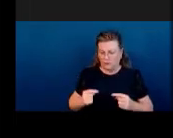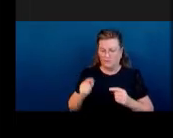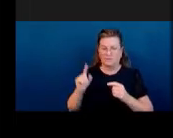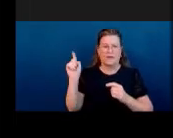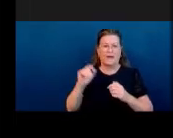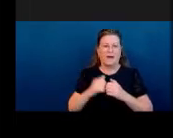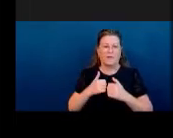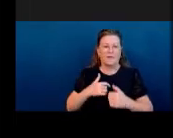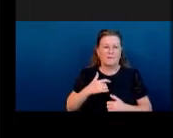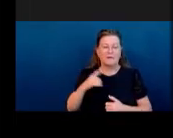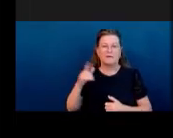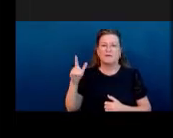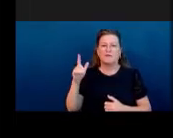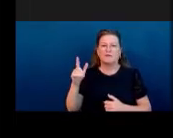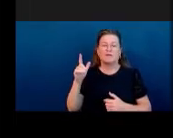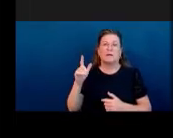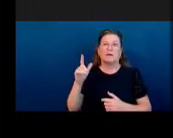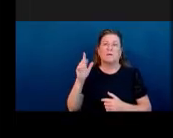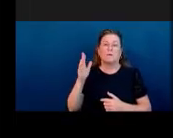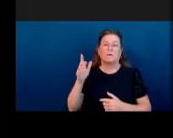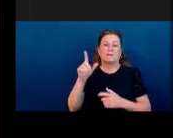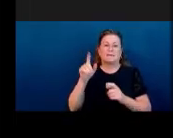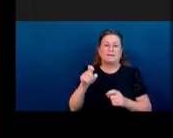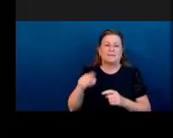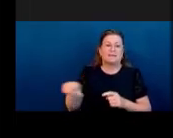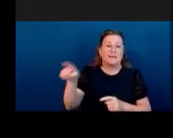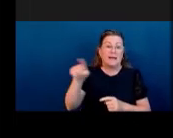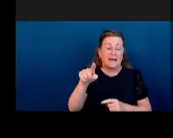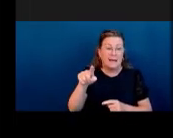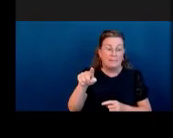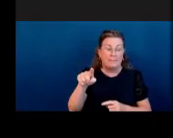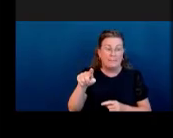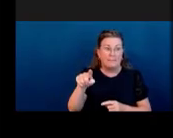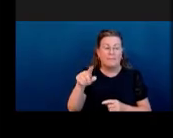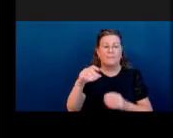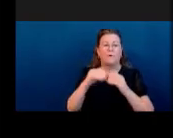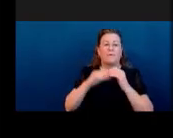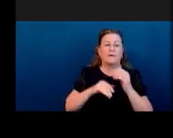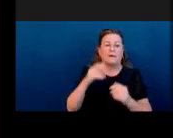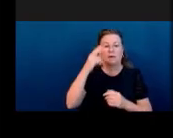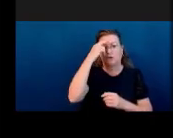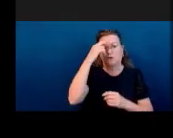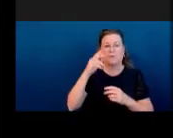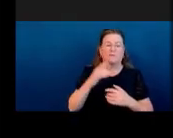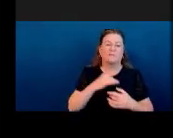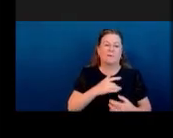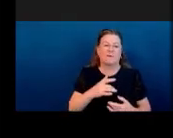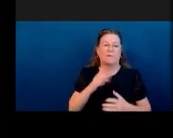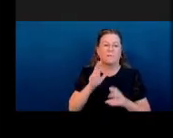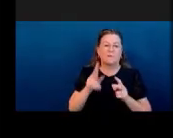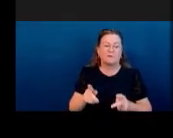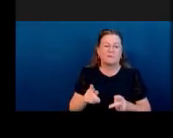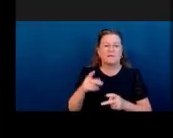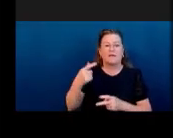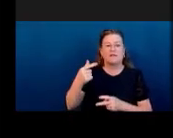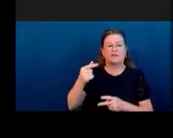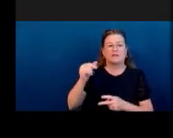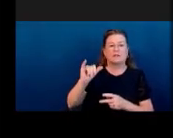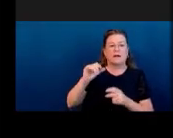to test them than maybe somebody who is neurotypical. GI issues are four times more common in autism than their neurotypical